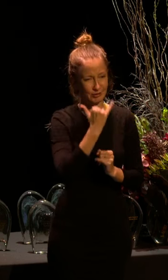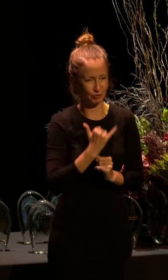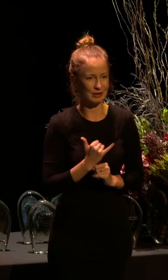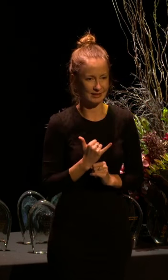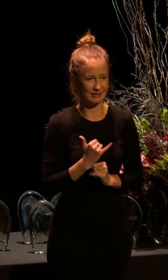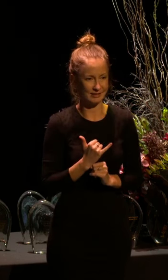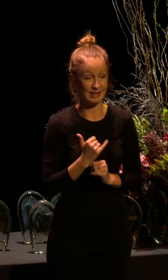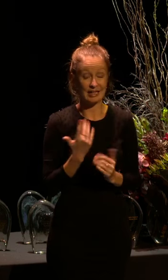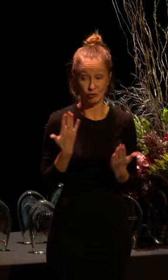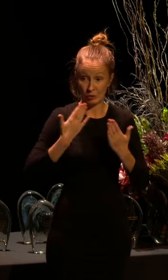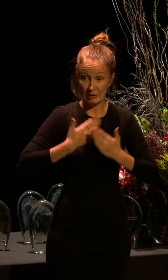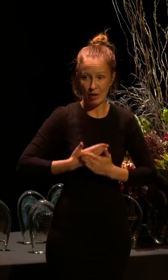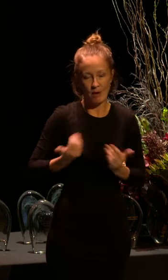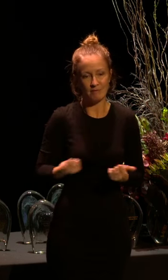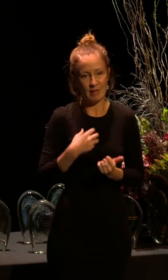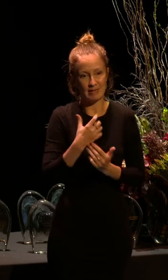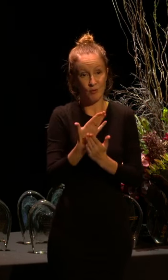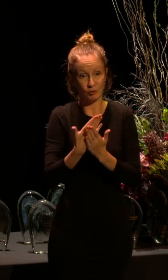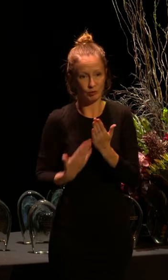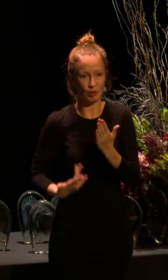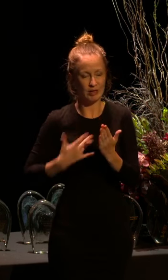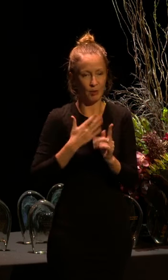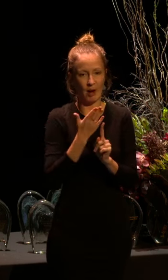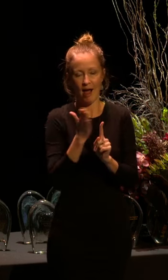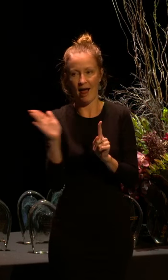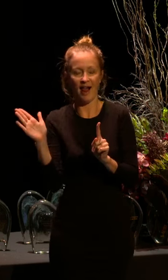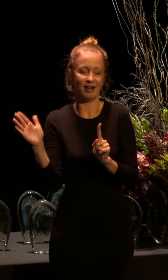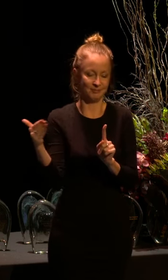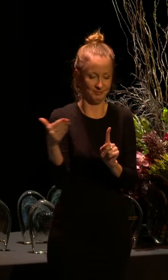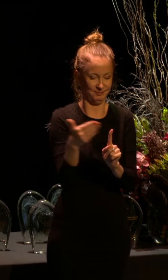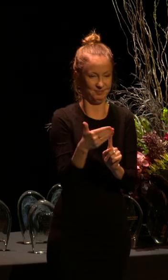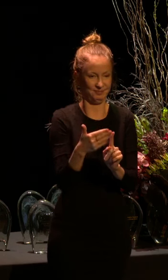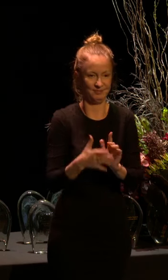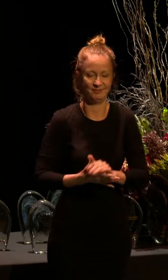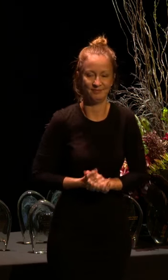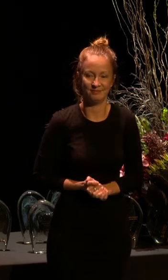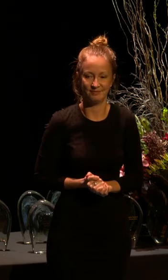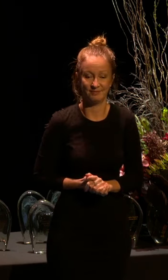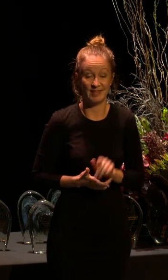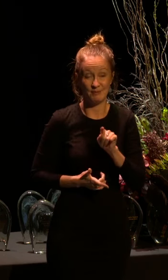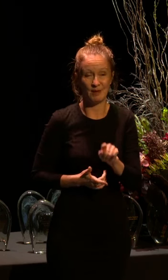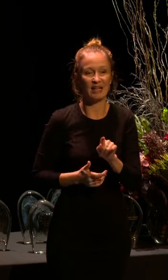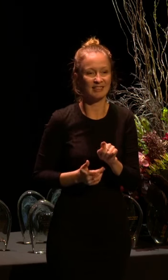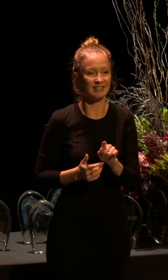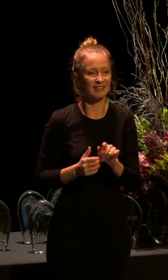so I'd better get on with it and stop indulging myself. But it's a great, great story.